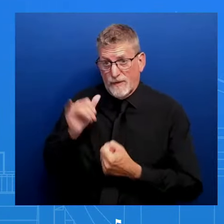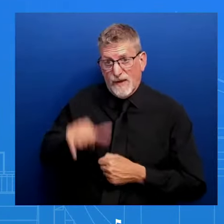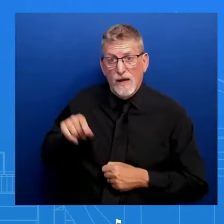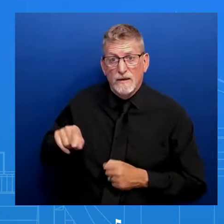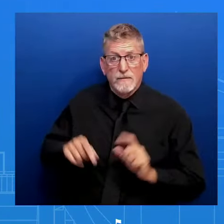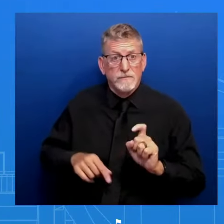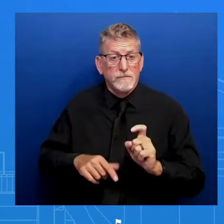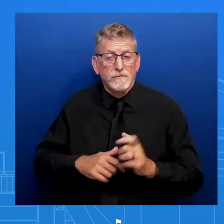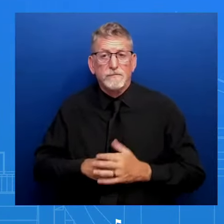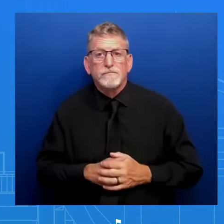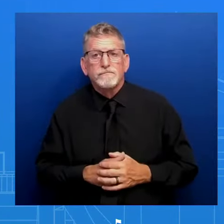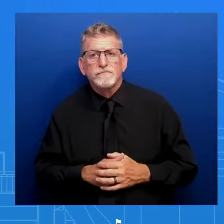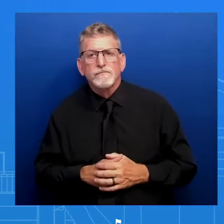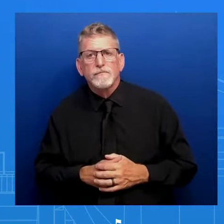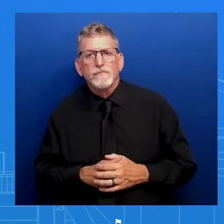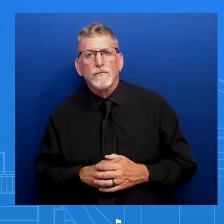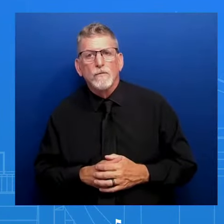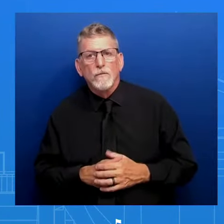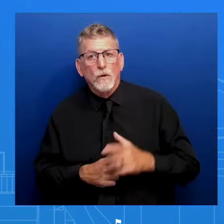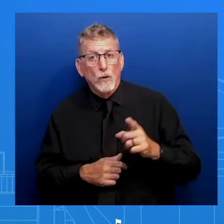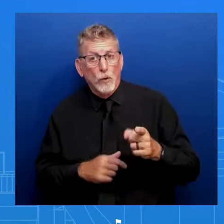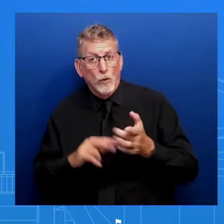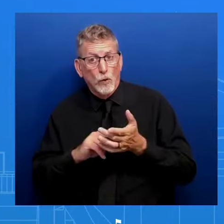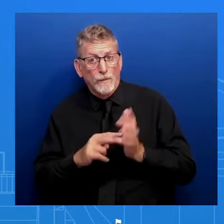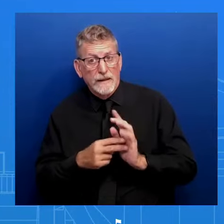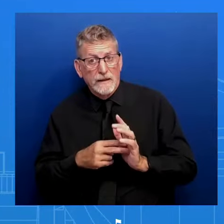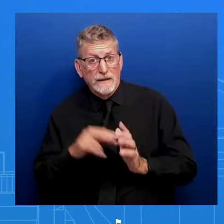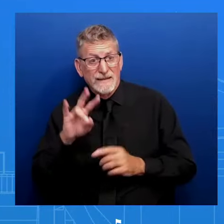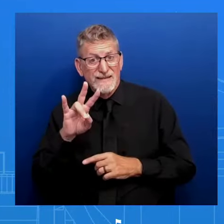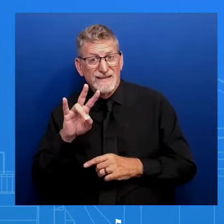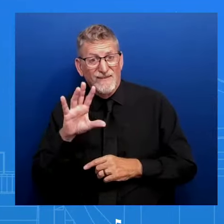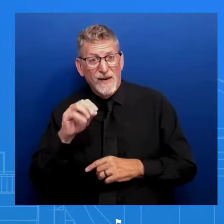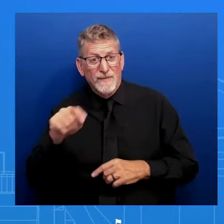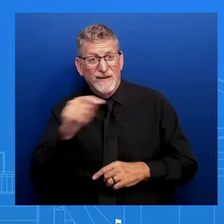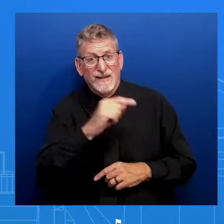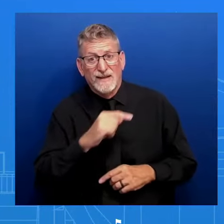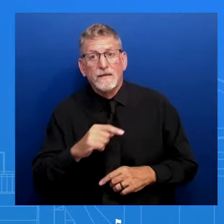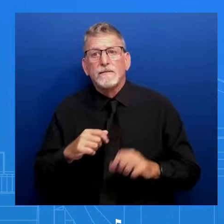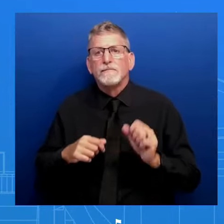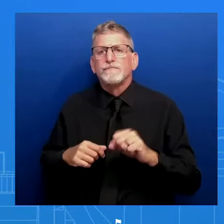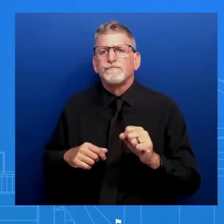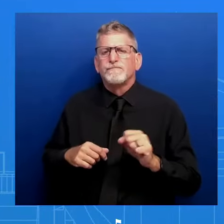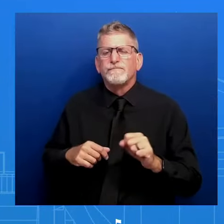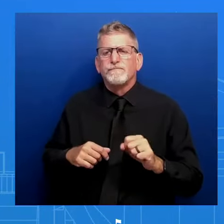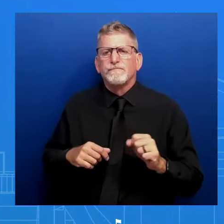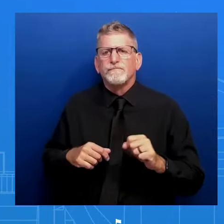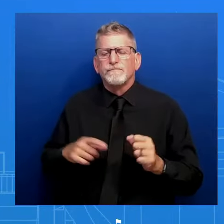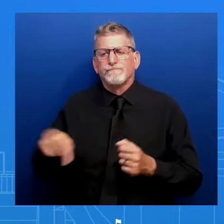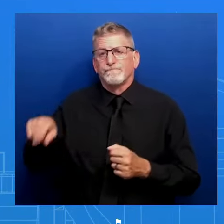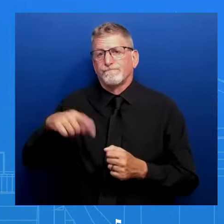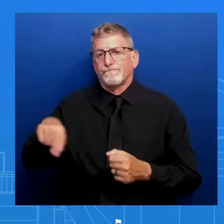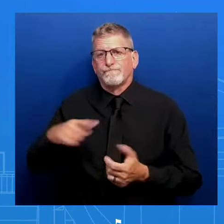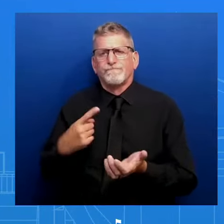you've heard me and others talk about this. That's Bidenomics. Bidenomics is working and is in action. And because of this President's policies,